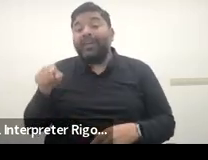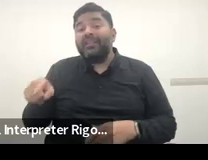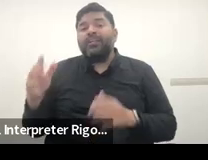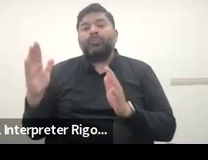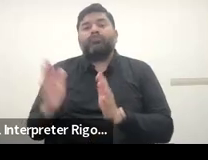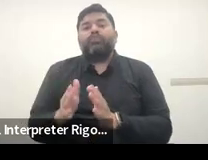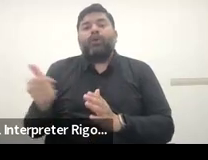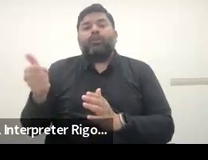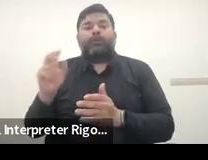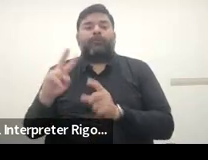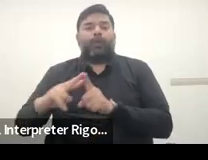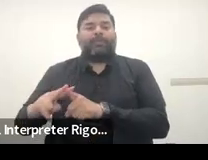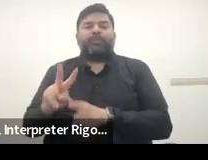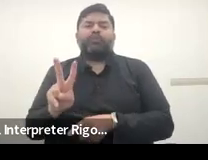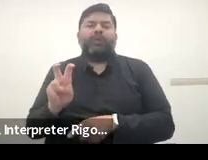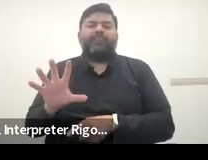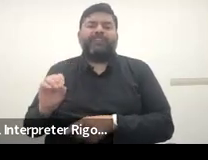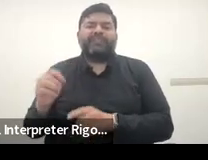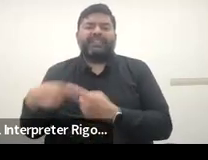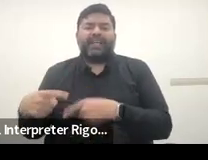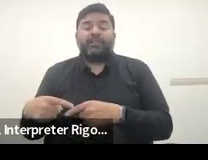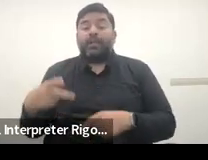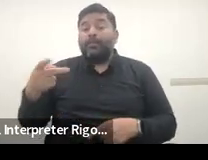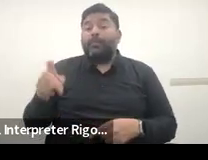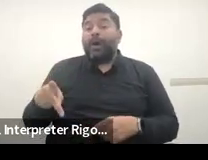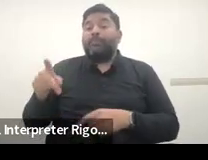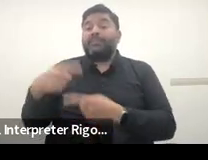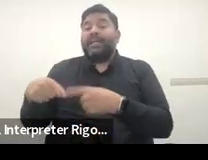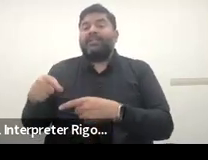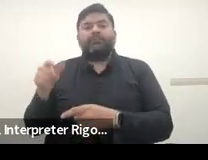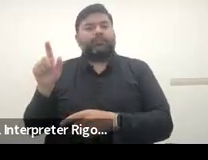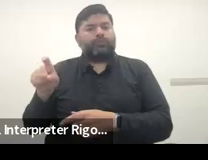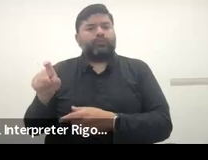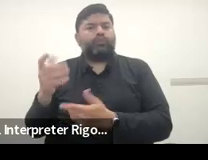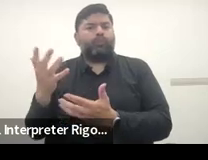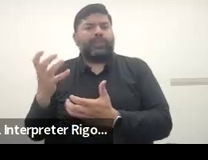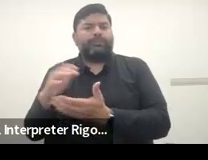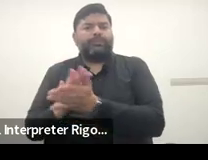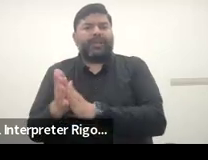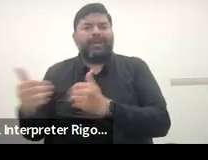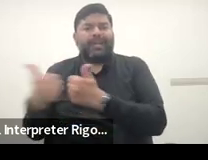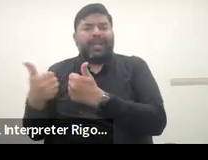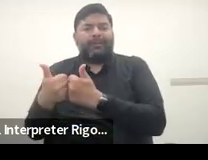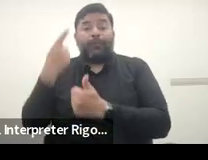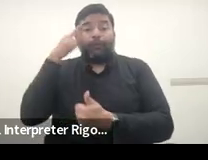250 signs. PopSign was meant to be a game that parents could play to learn ASL. You can